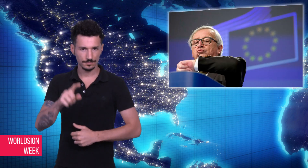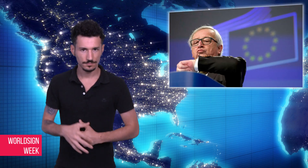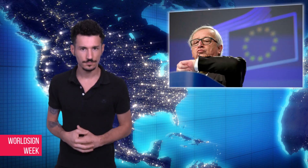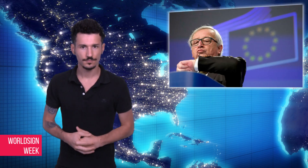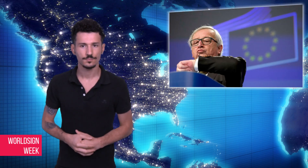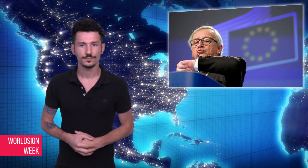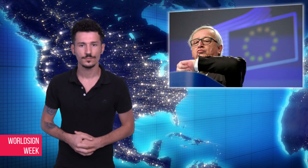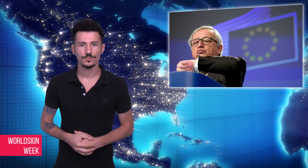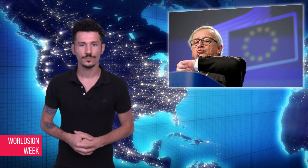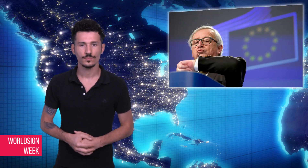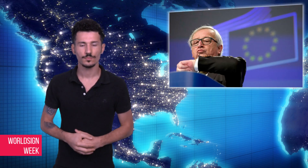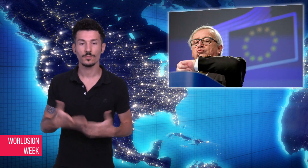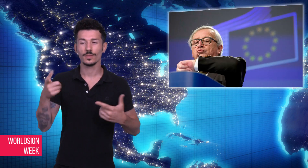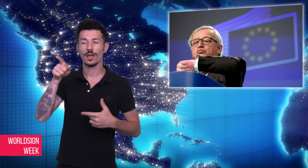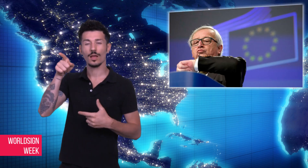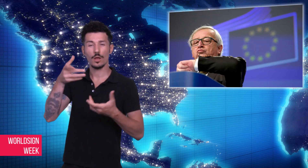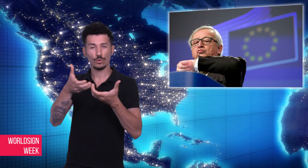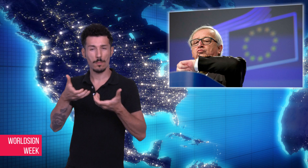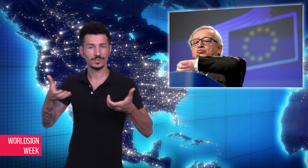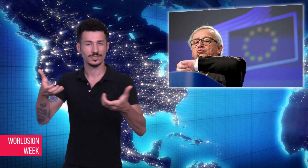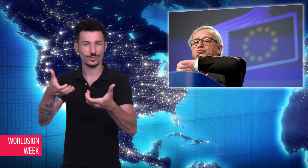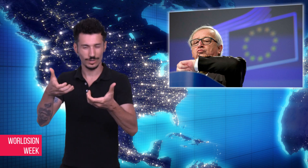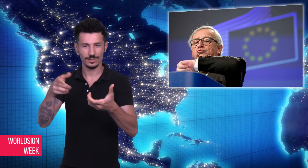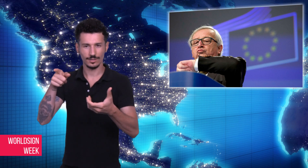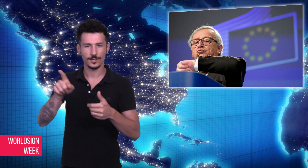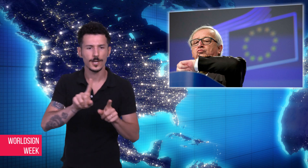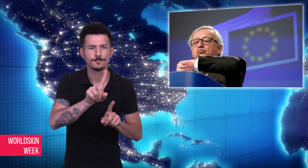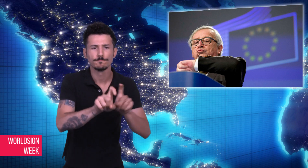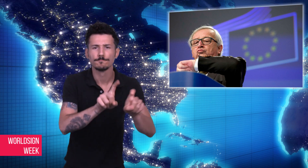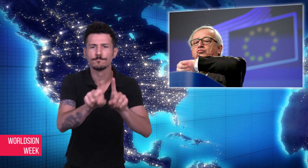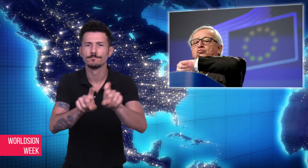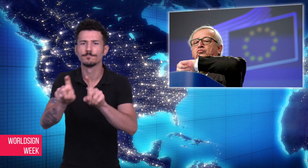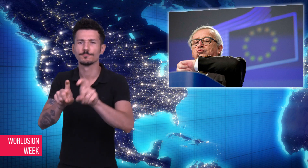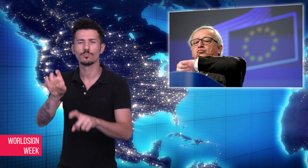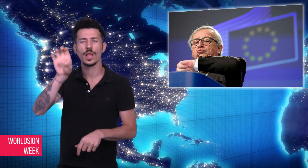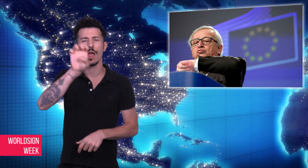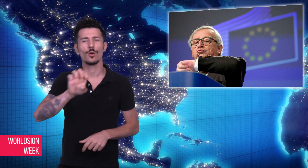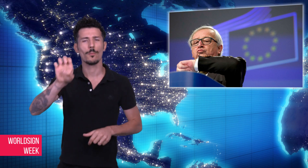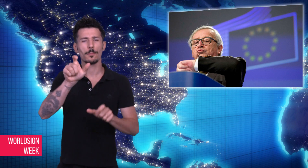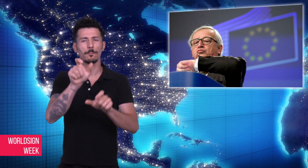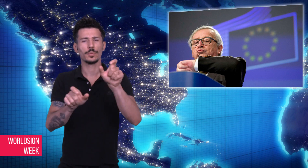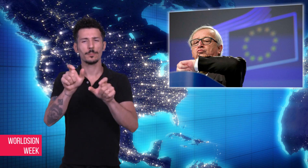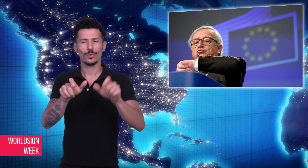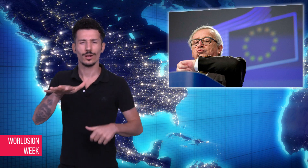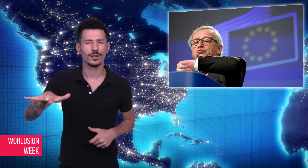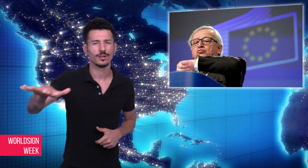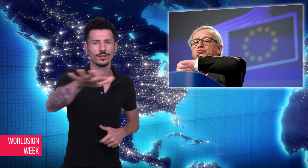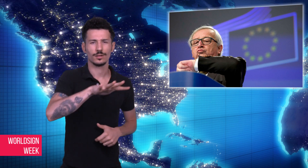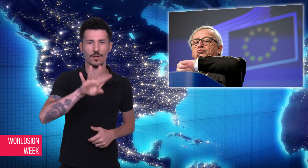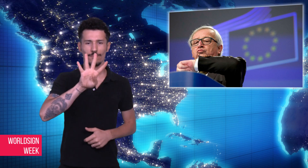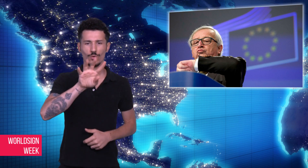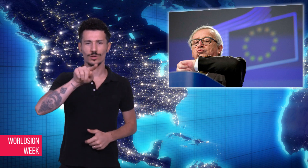hour during the summer, and turns back to standard time zones during the